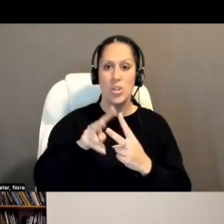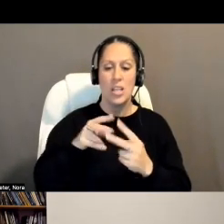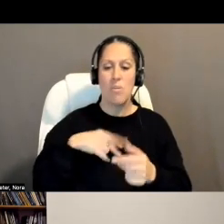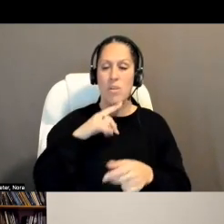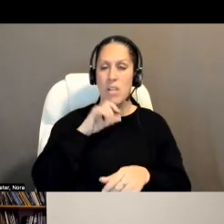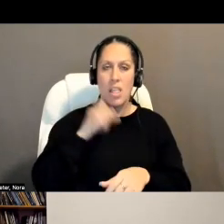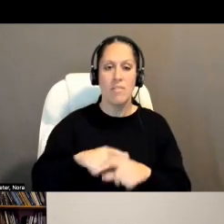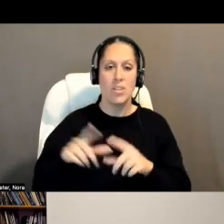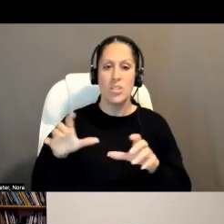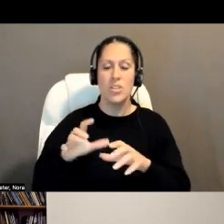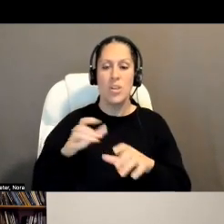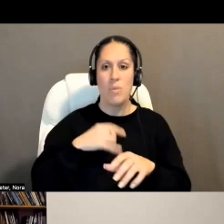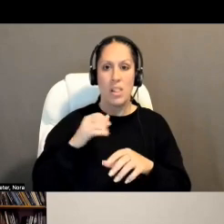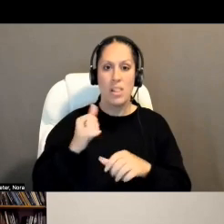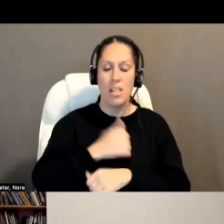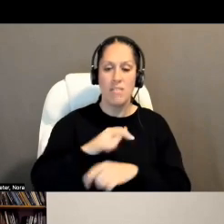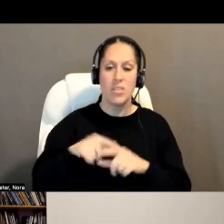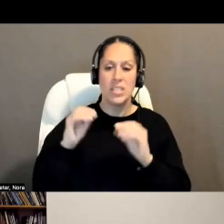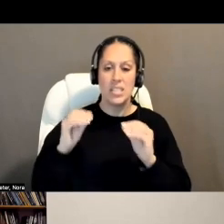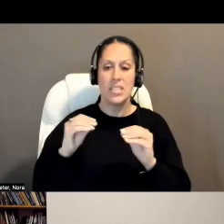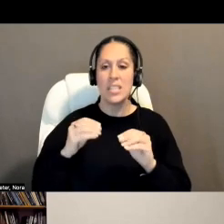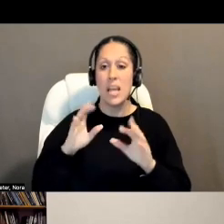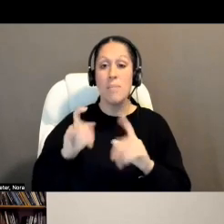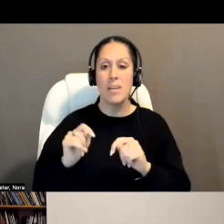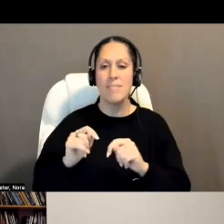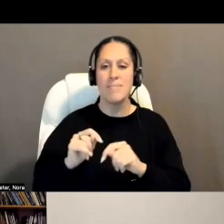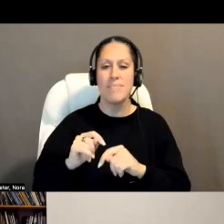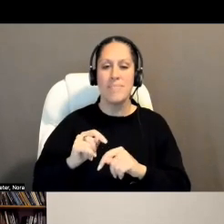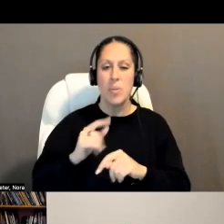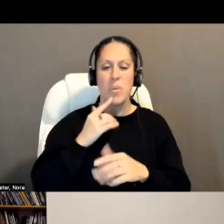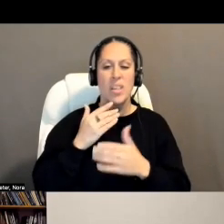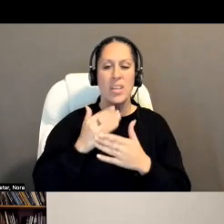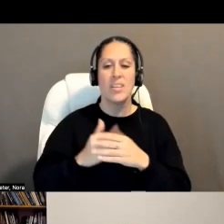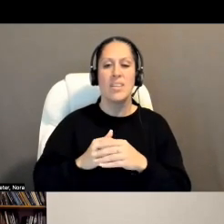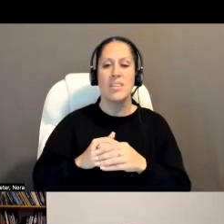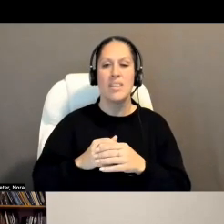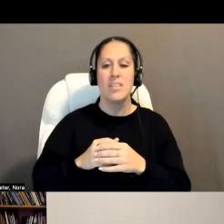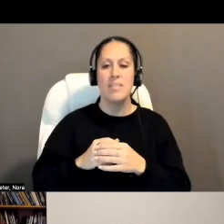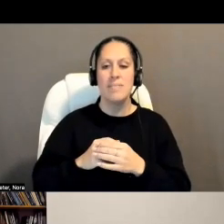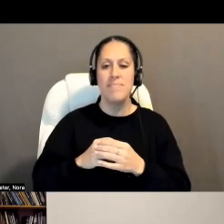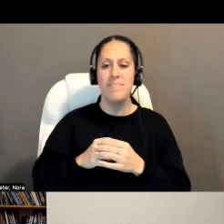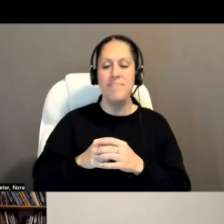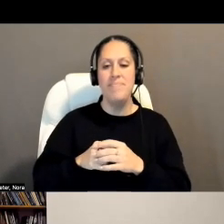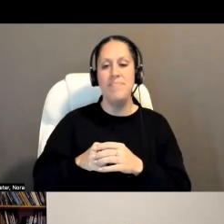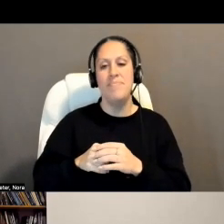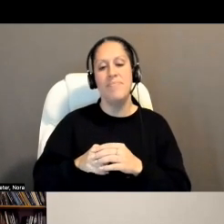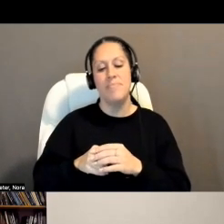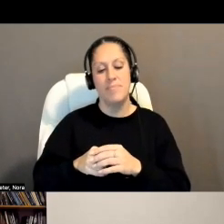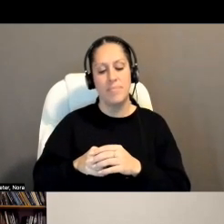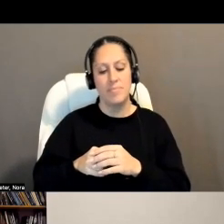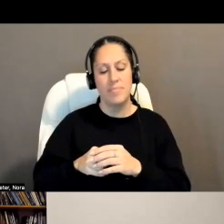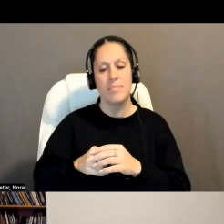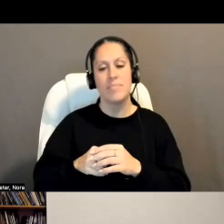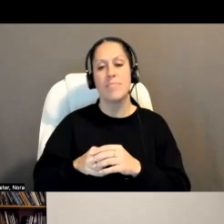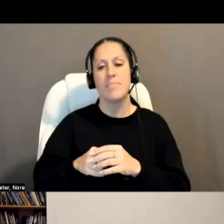teach! Yes, I bet, I bet they'd be really good! Well then, there are kids who want--